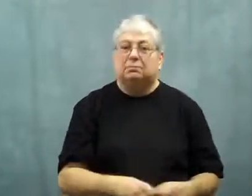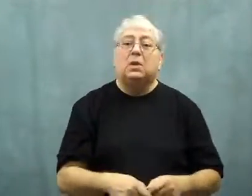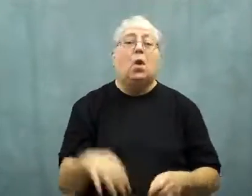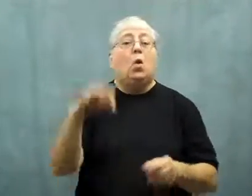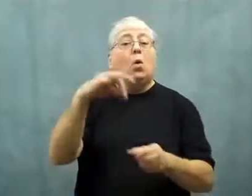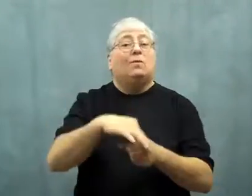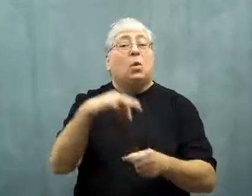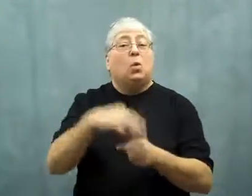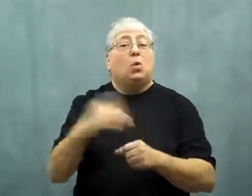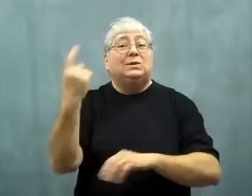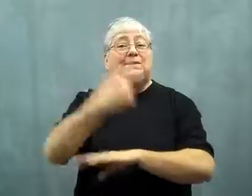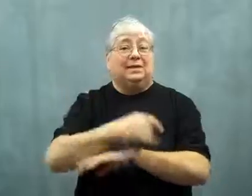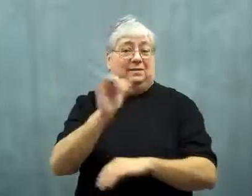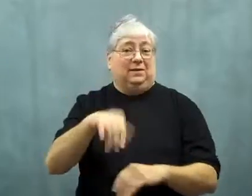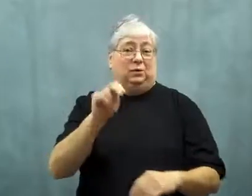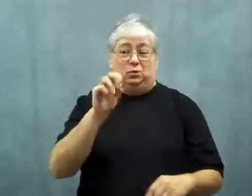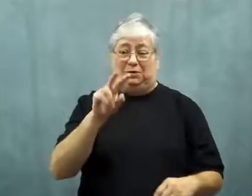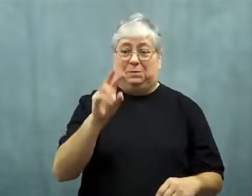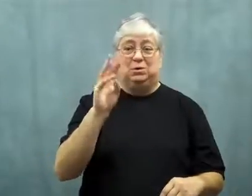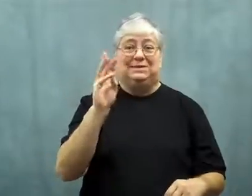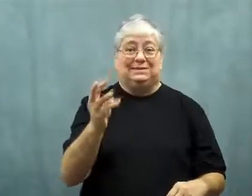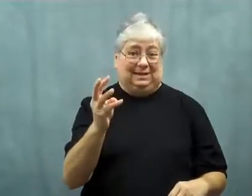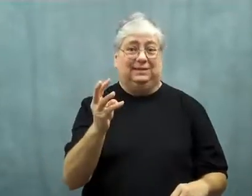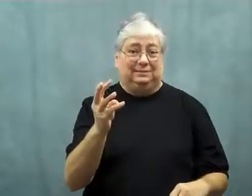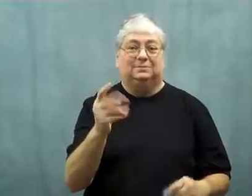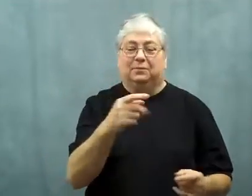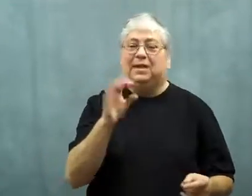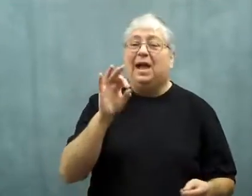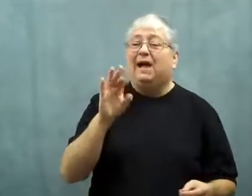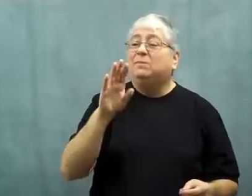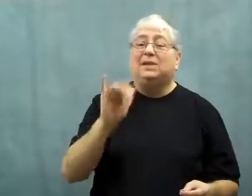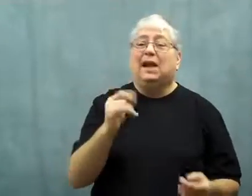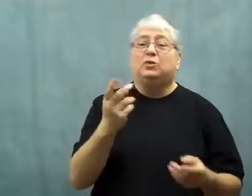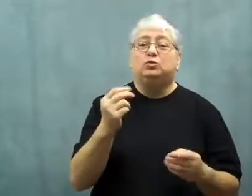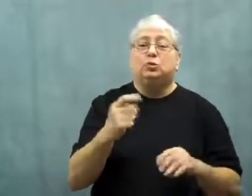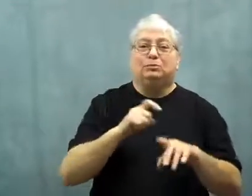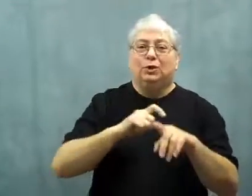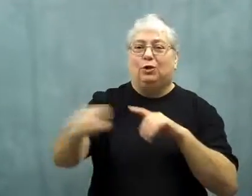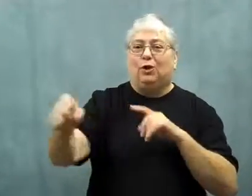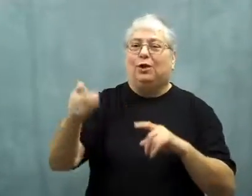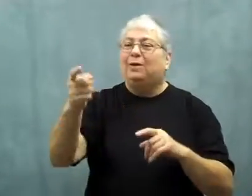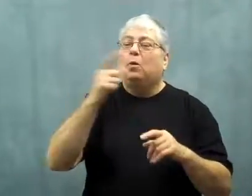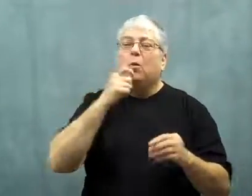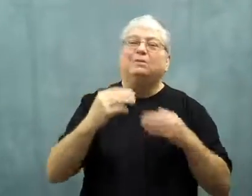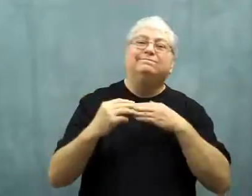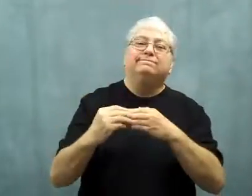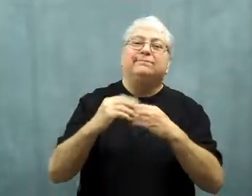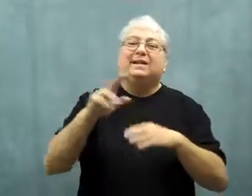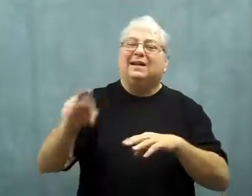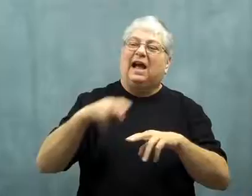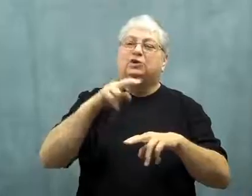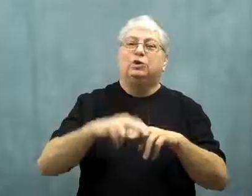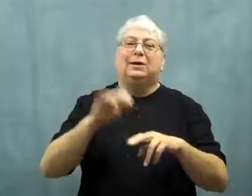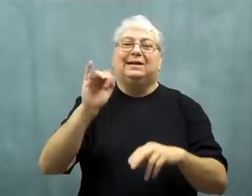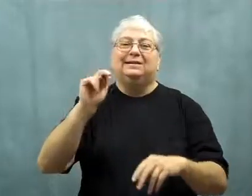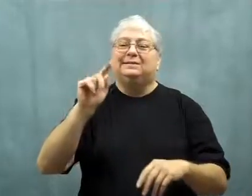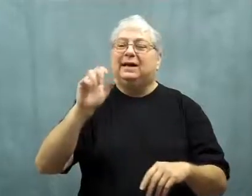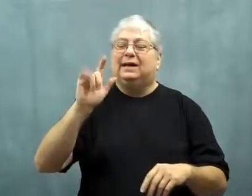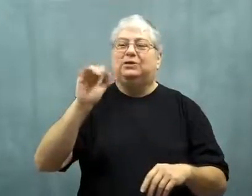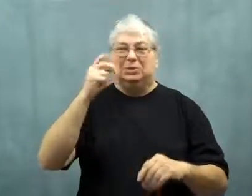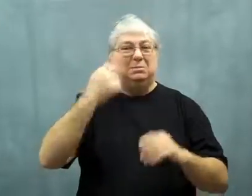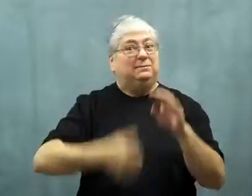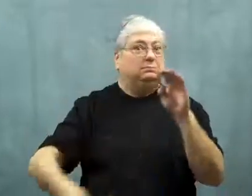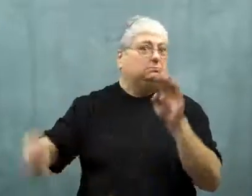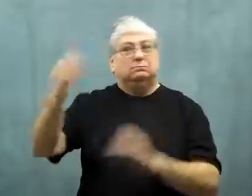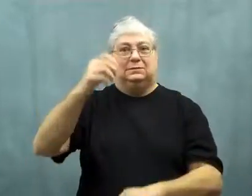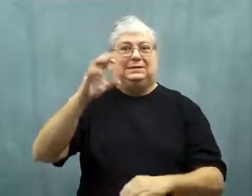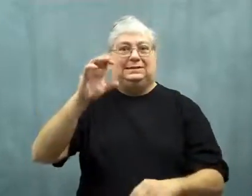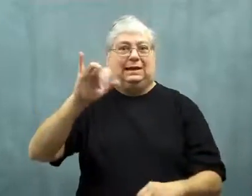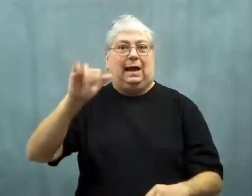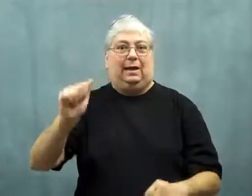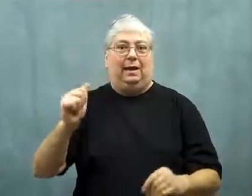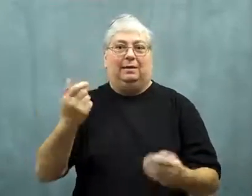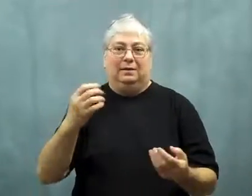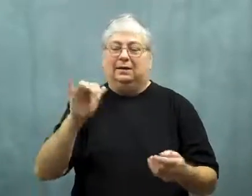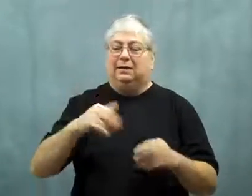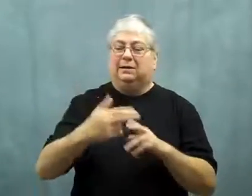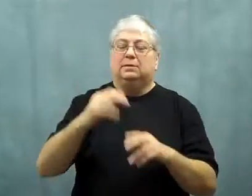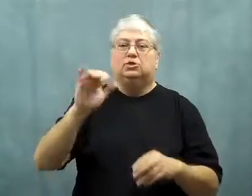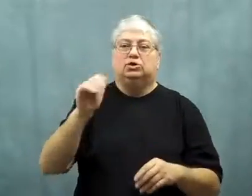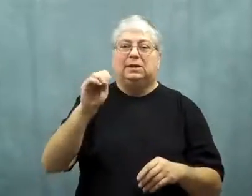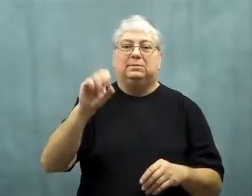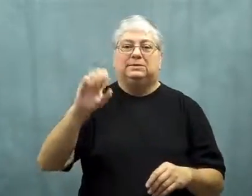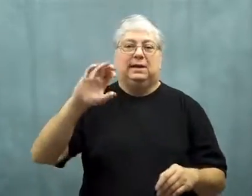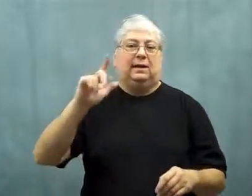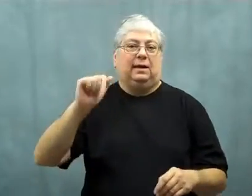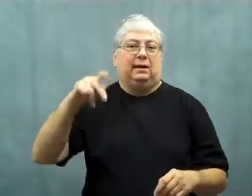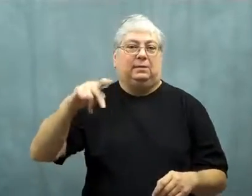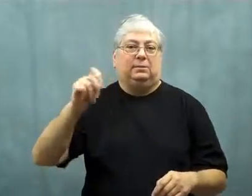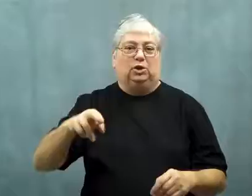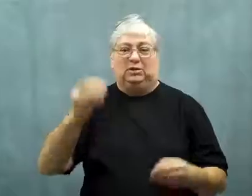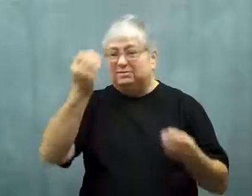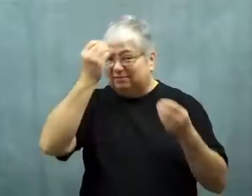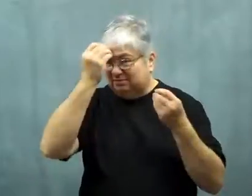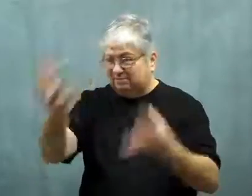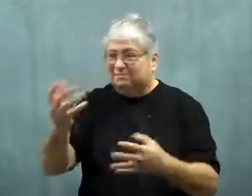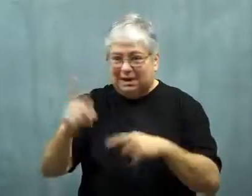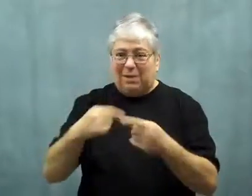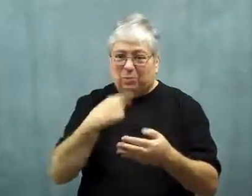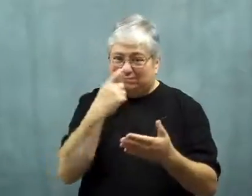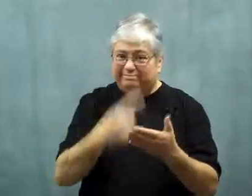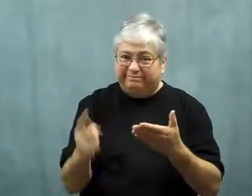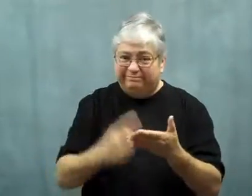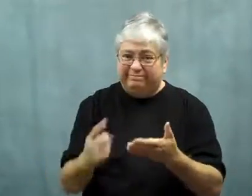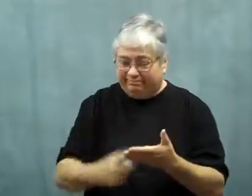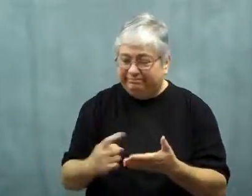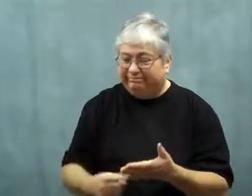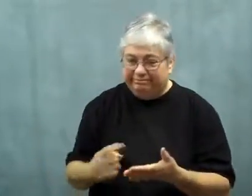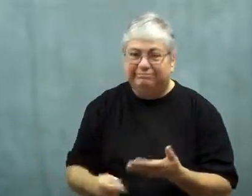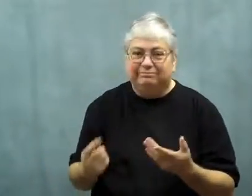On Election Day, the FBI contacted the director of National Intelligence,